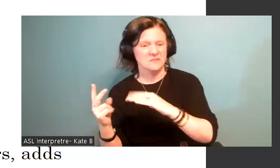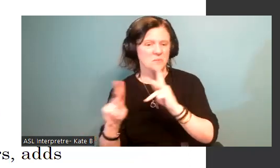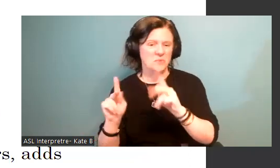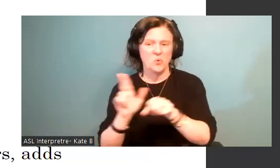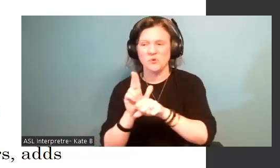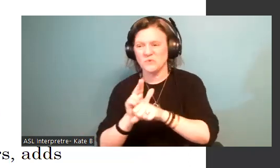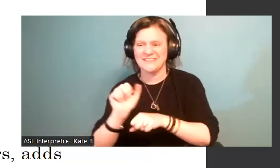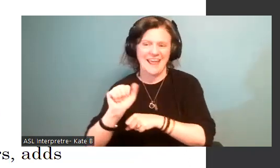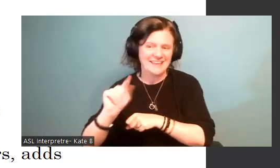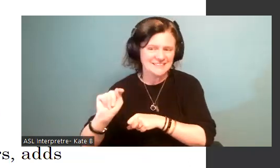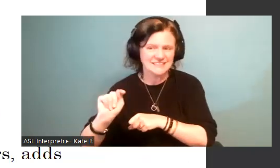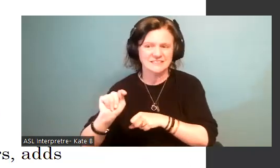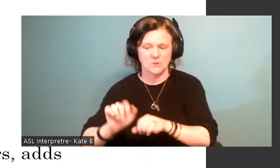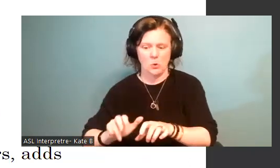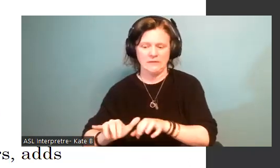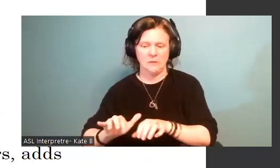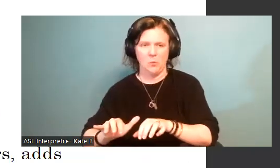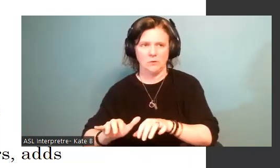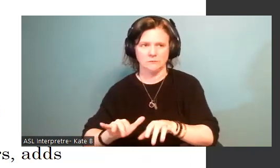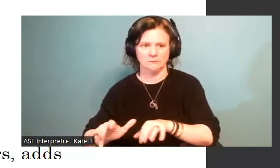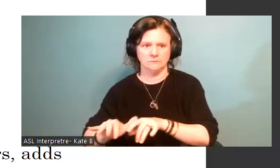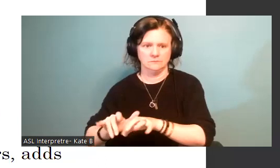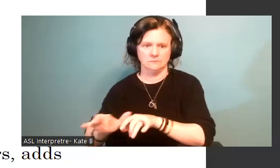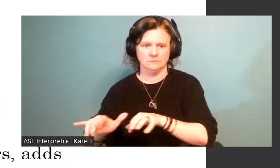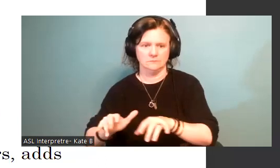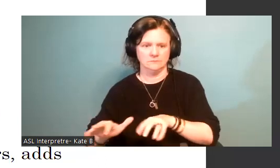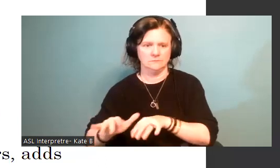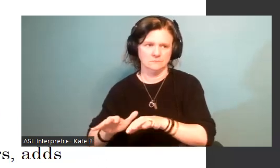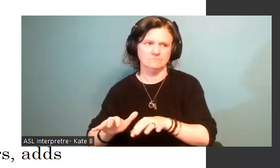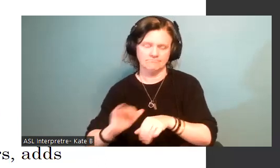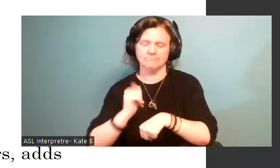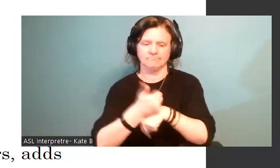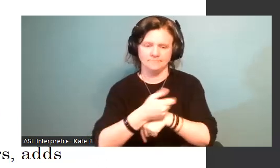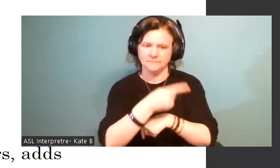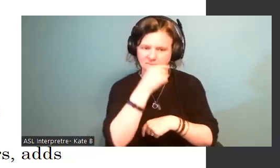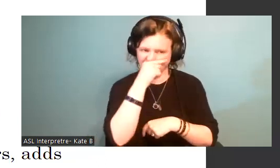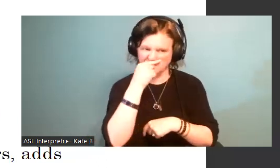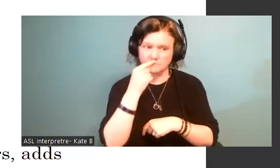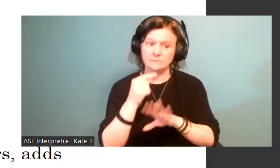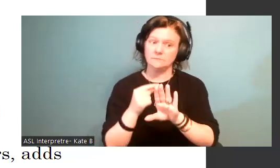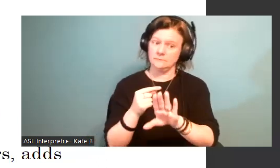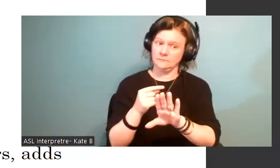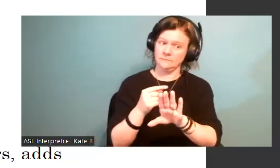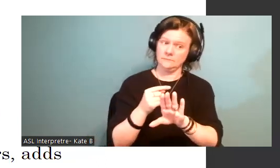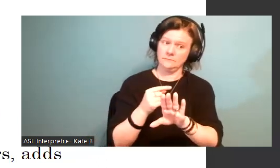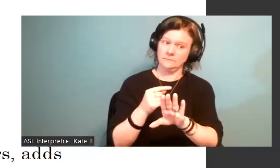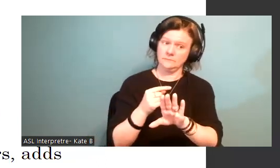provide a lot of efficiency to keyboard users, not just to those using screen readers, but